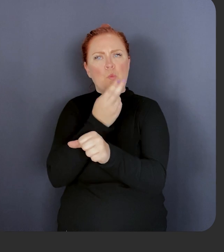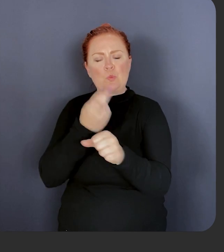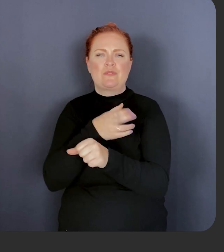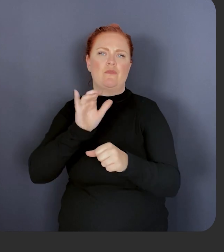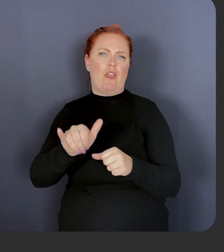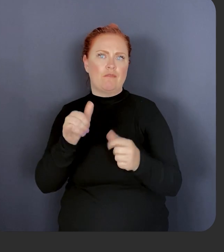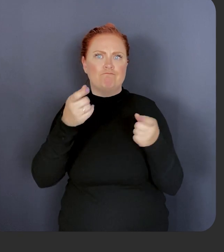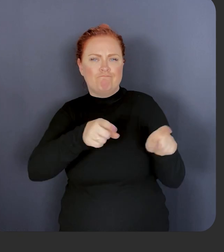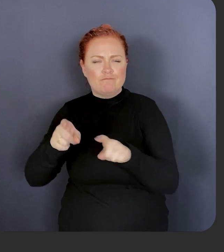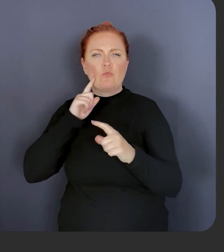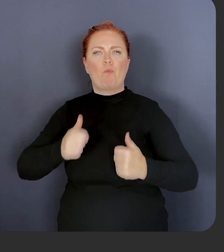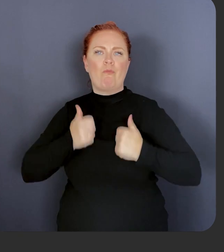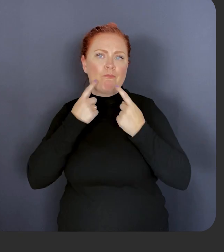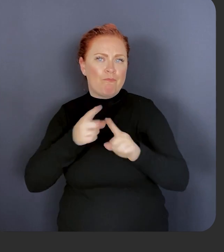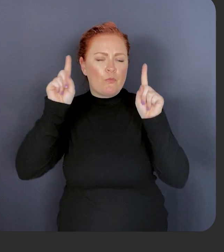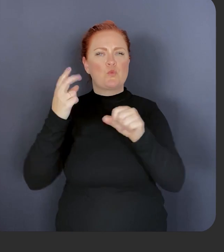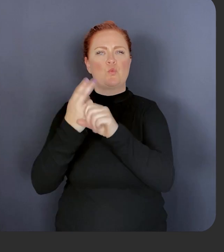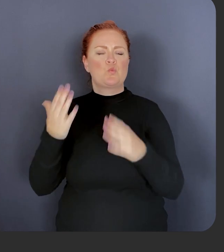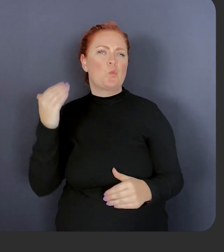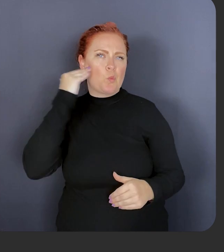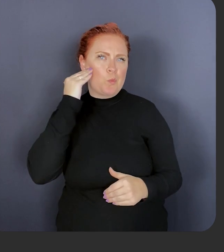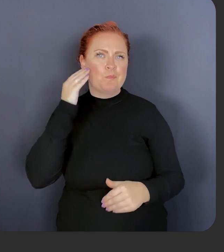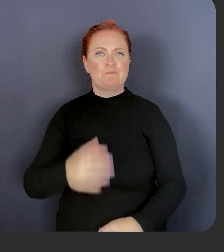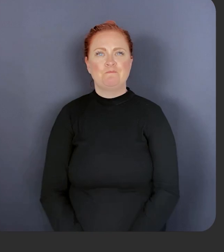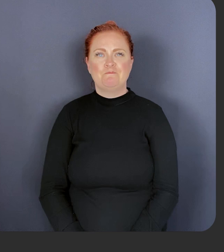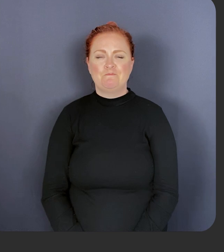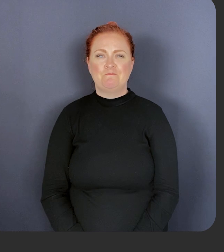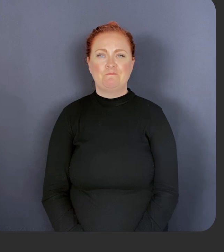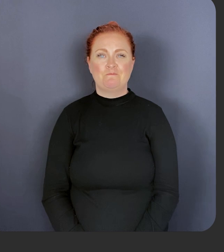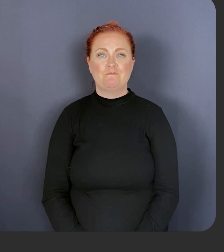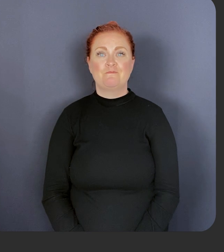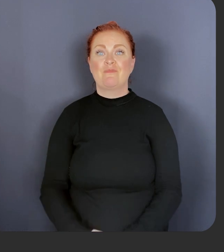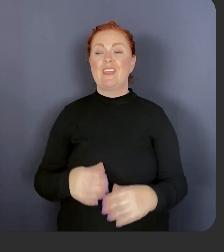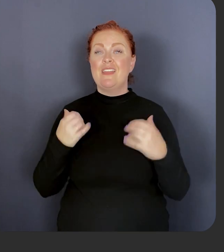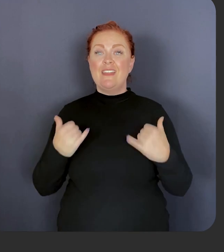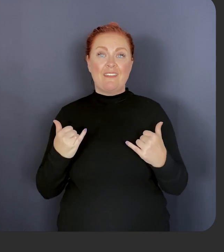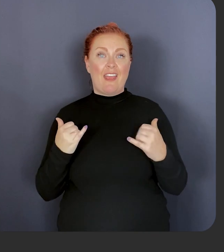this instance of LiveAnnounce to make sure that the user knew. And now-- drumroll please--